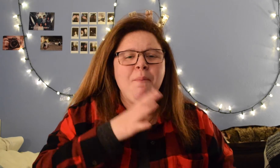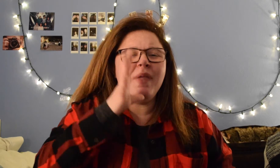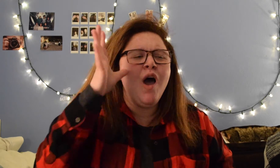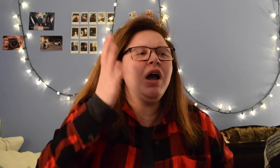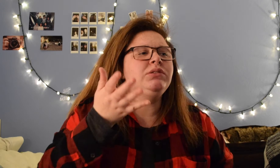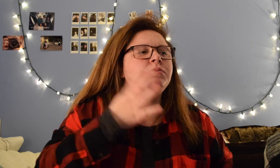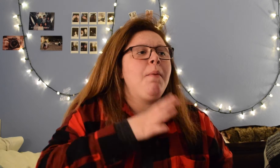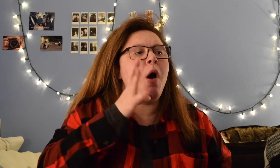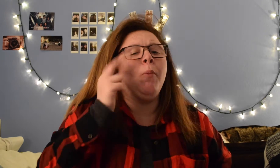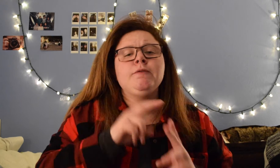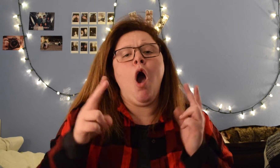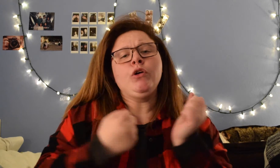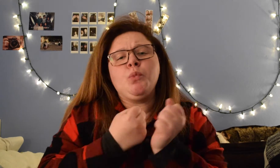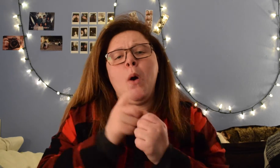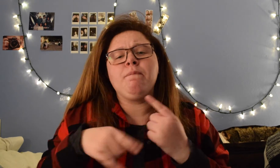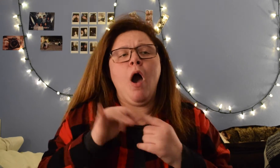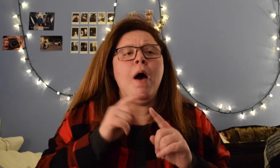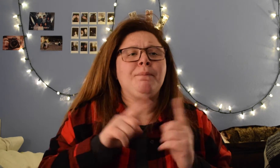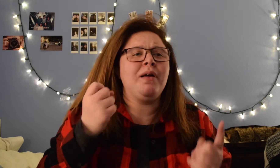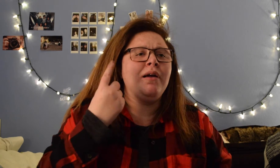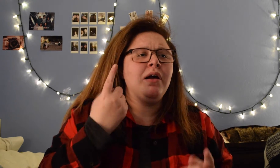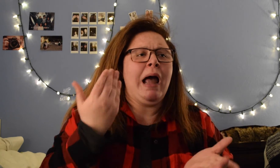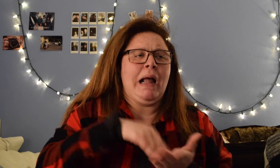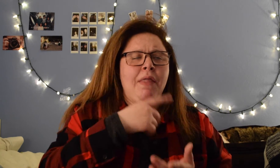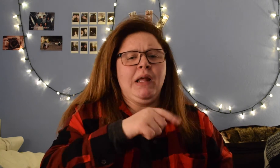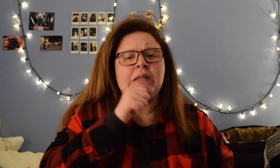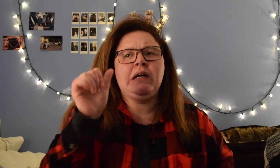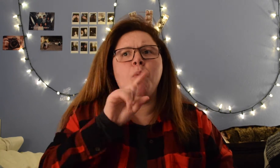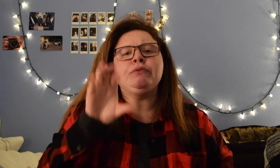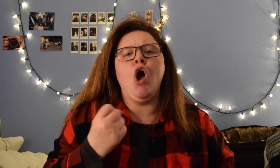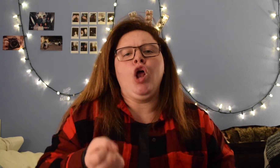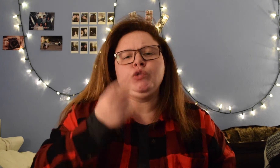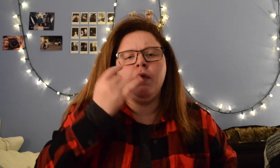My parents were supportive about it but again they don't 100 percent understand